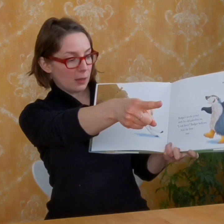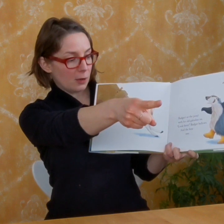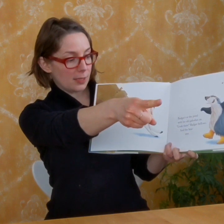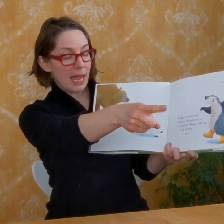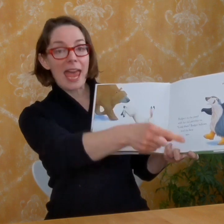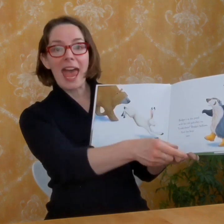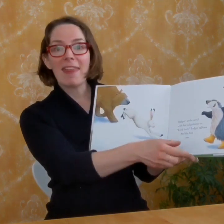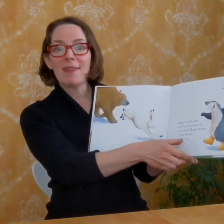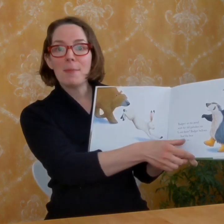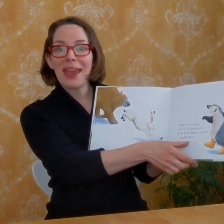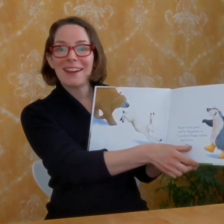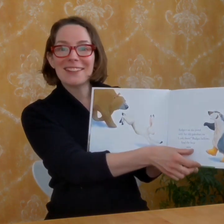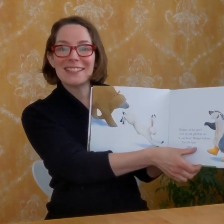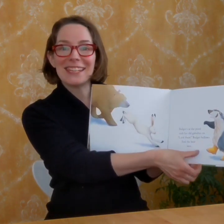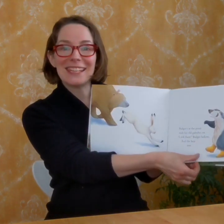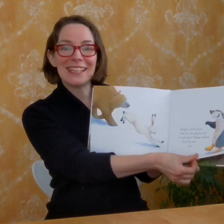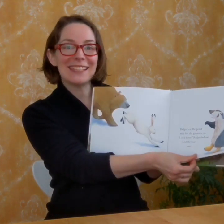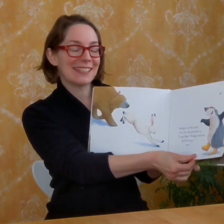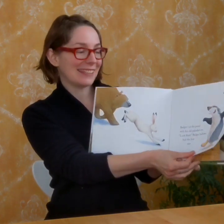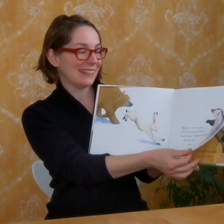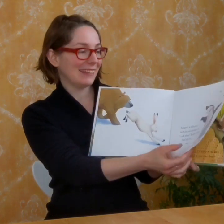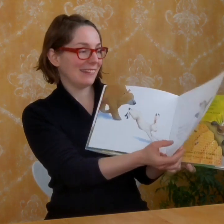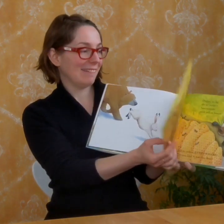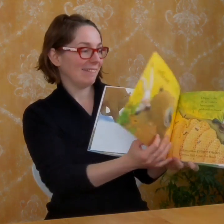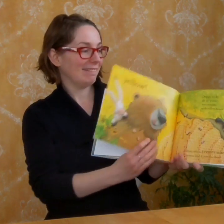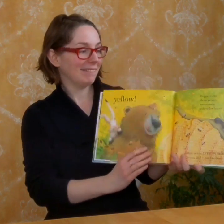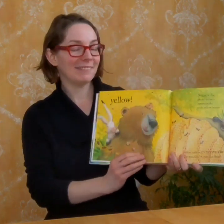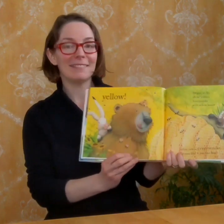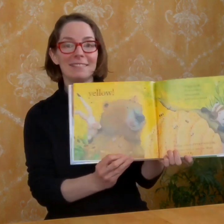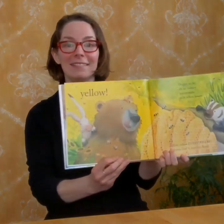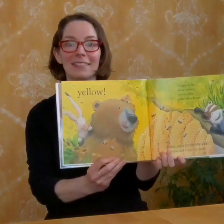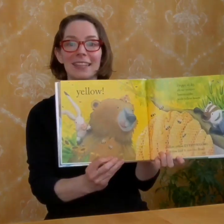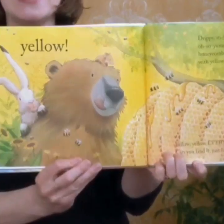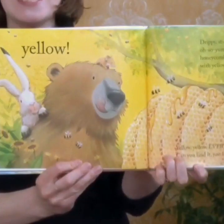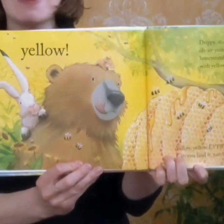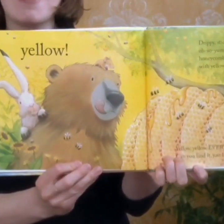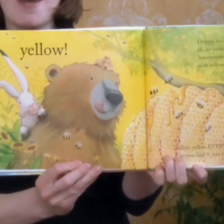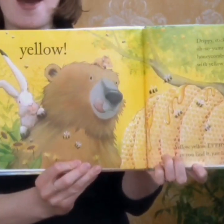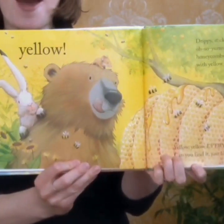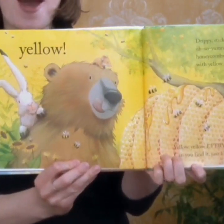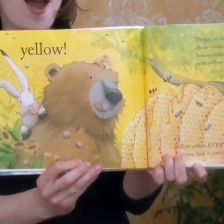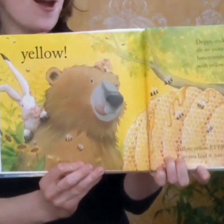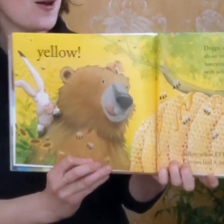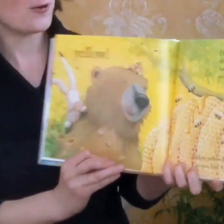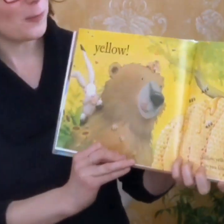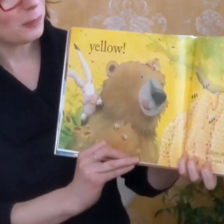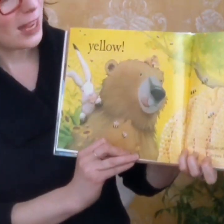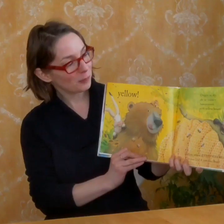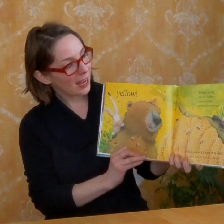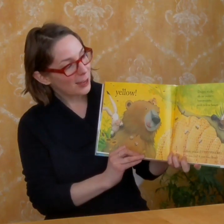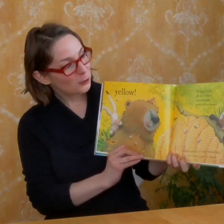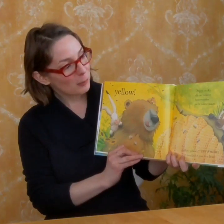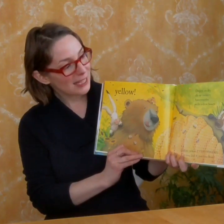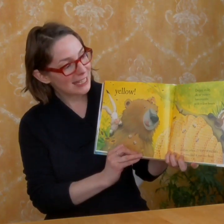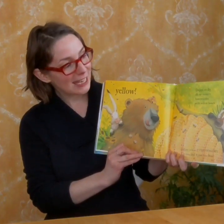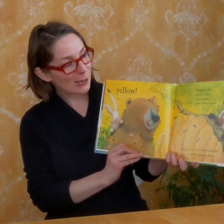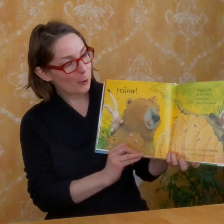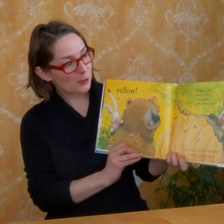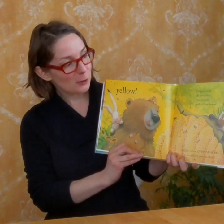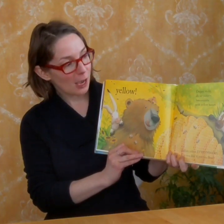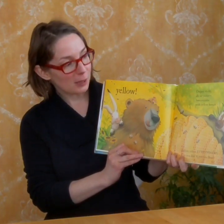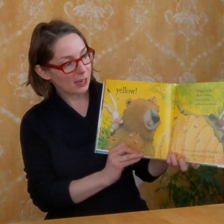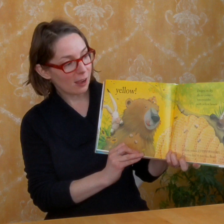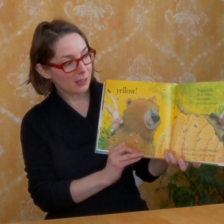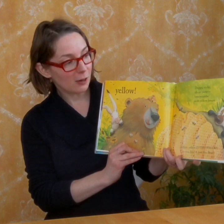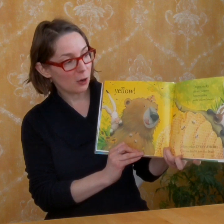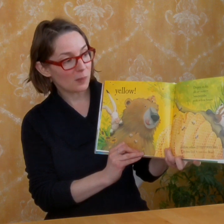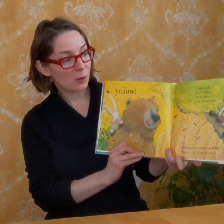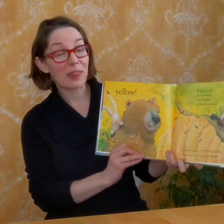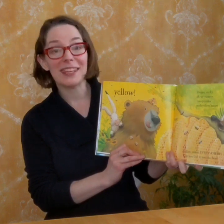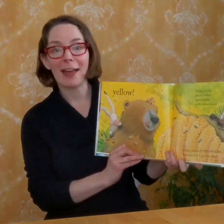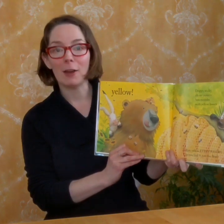Badger bellows. And Bear sees yellow! Drippy, sticky oh so yummy. Honeycombs with yellow